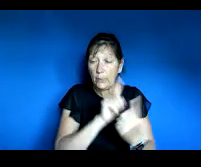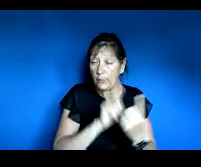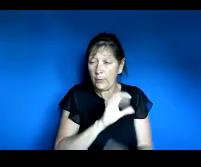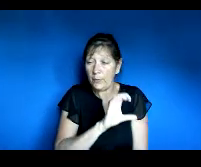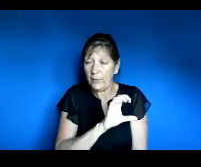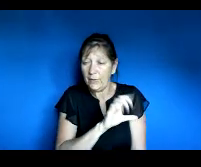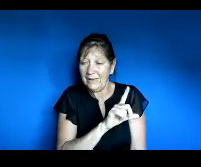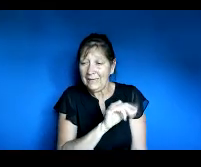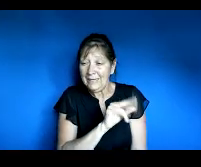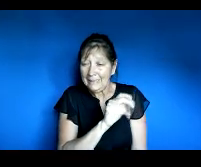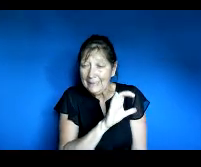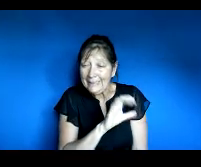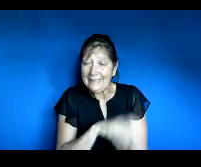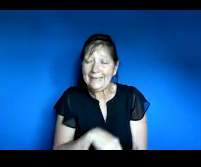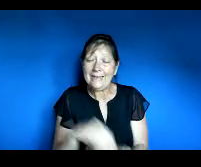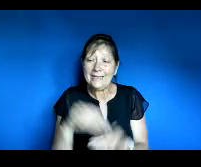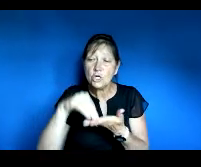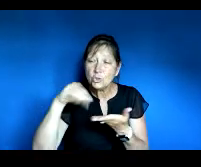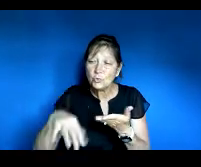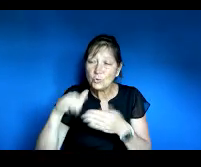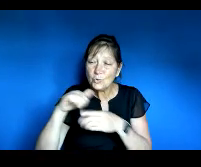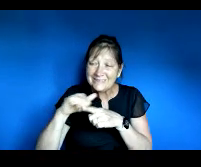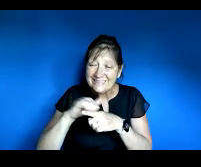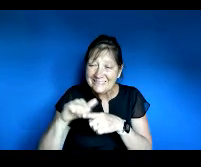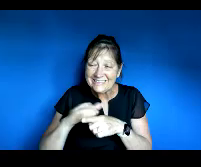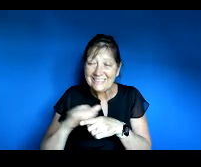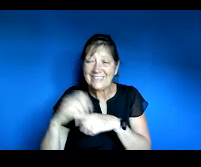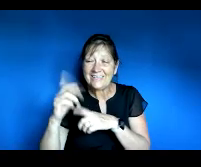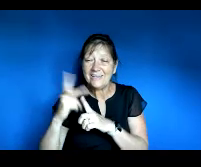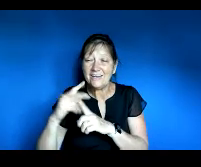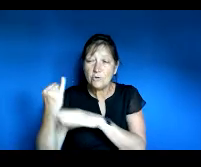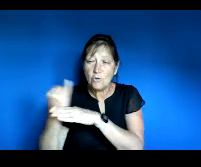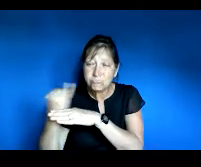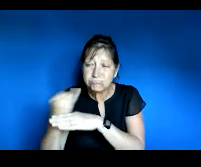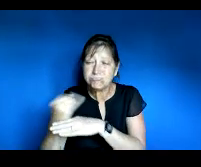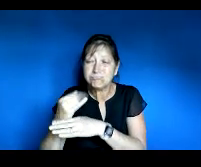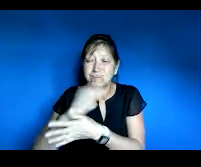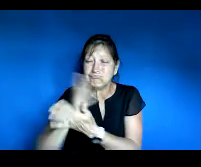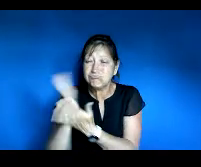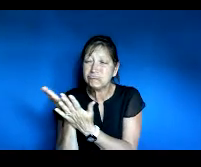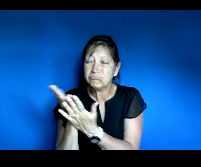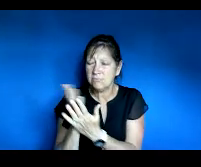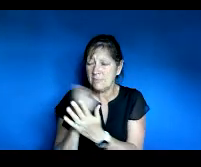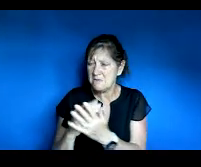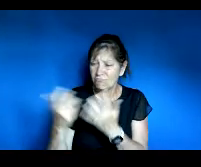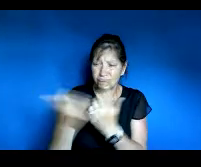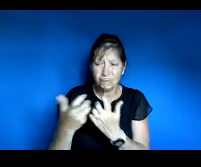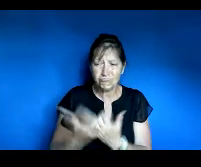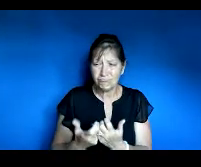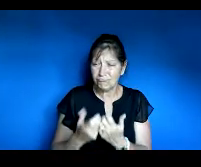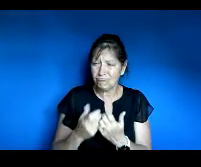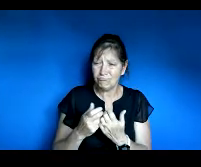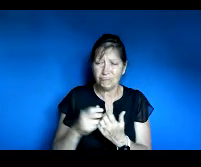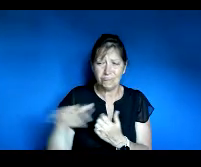like for student teaching or practicums, we provide accommodations in those contexts as well. But by and large, the majority of students